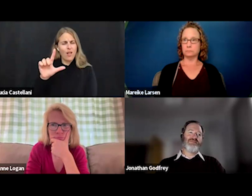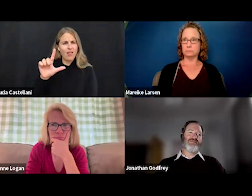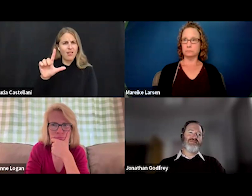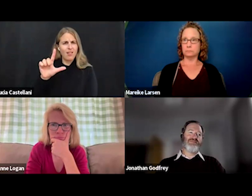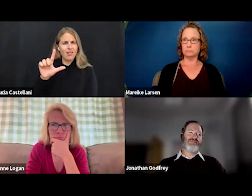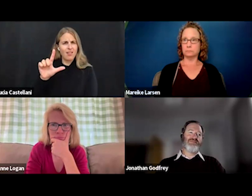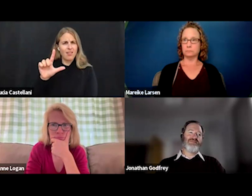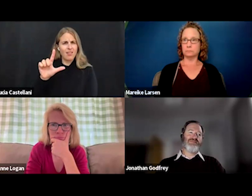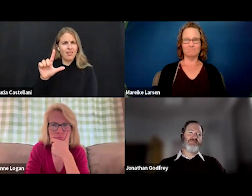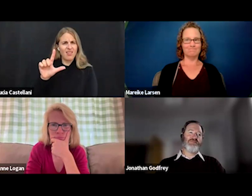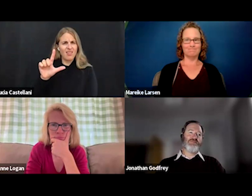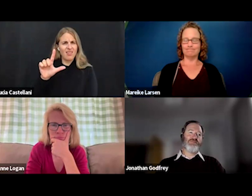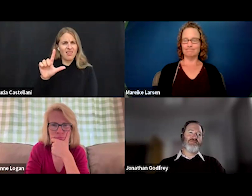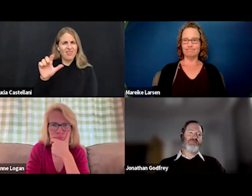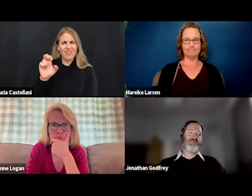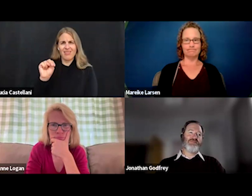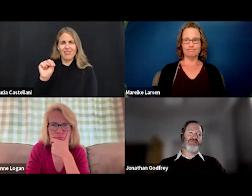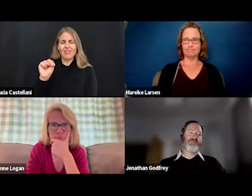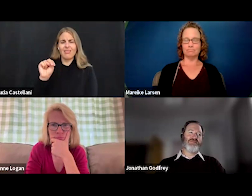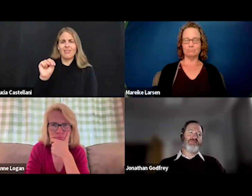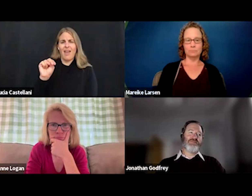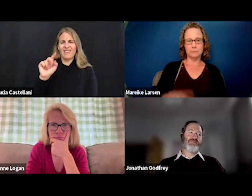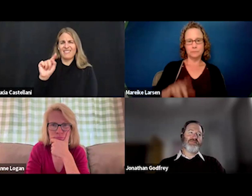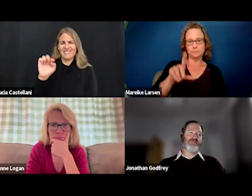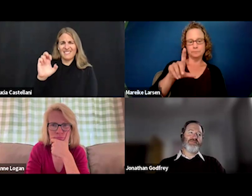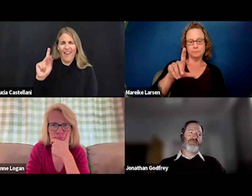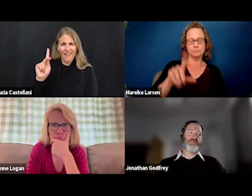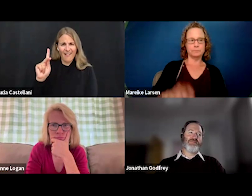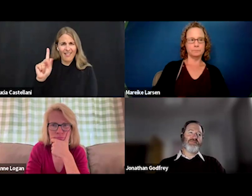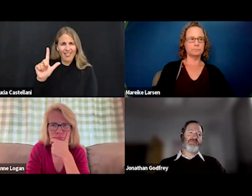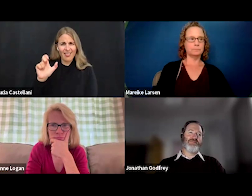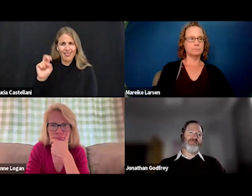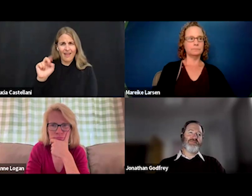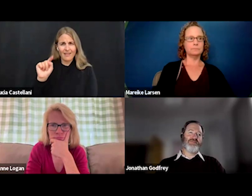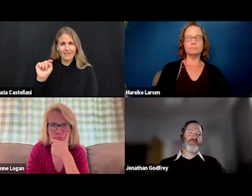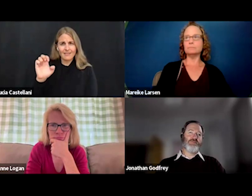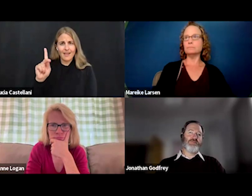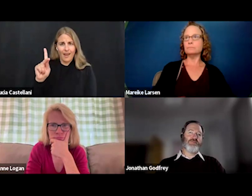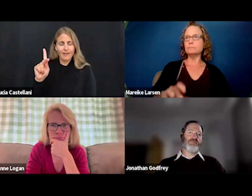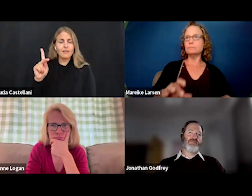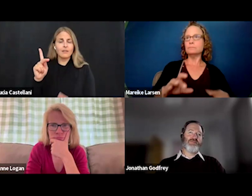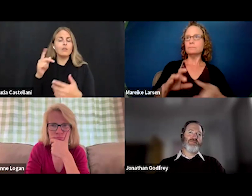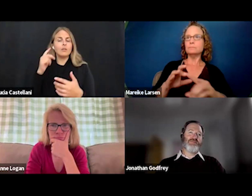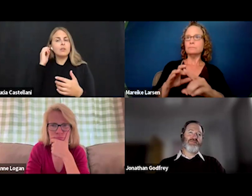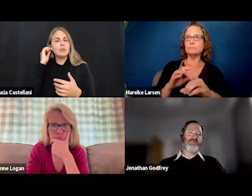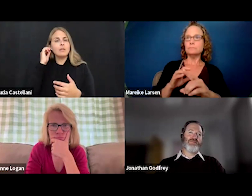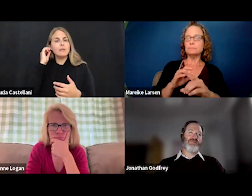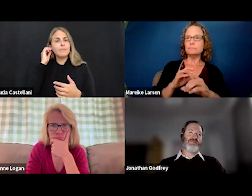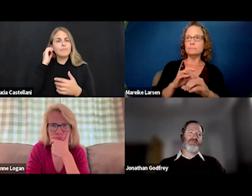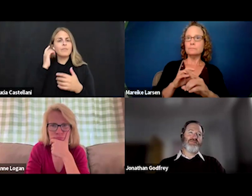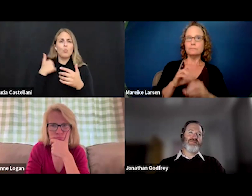to writing [? Latec ?] in an accessible way so that they get translated into the HTML versions